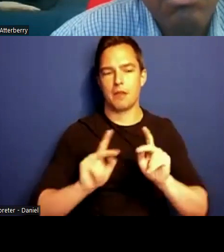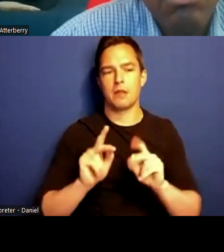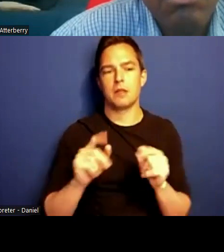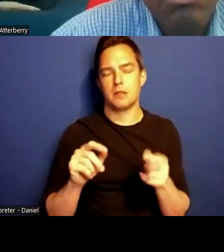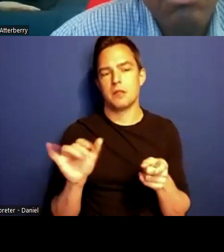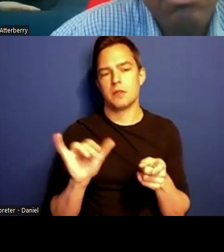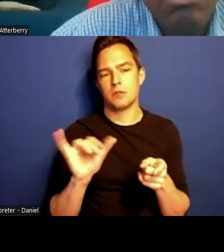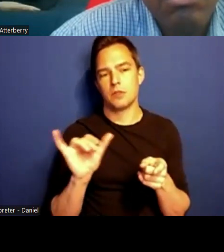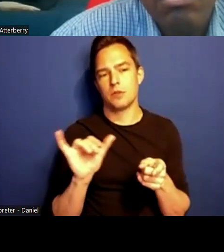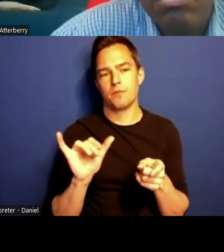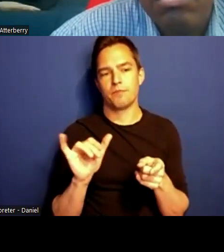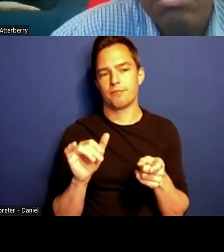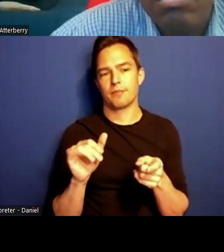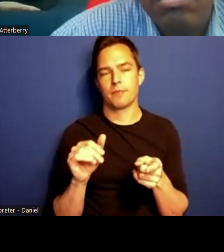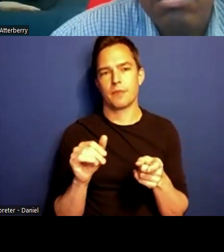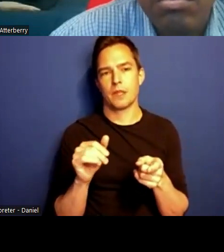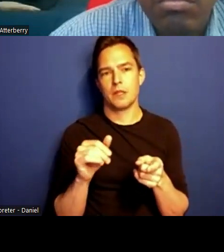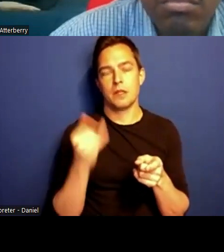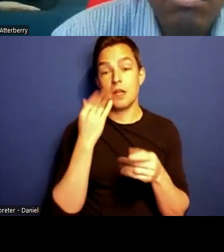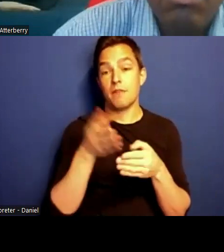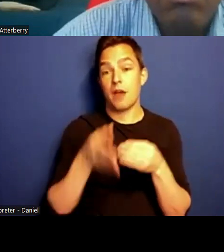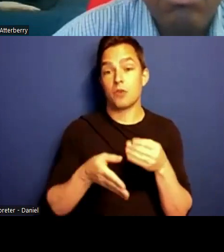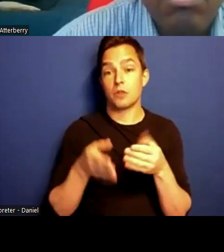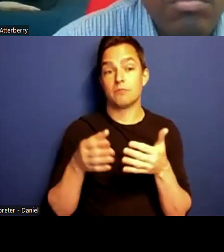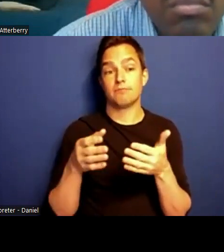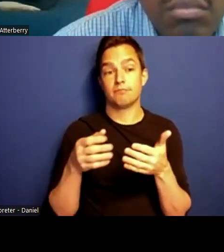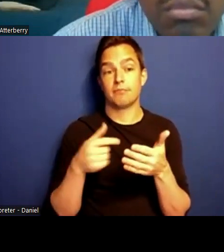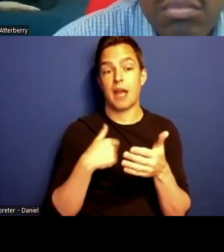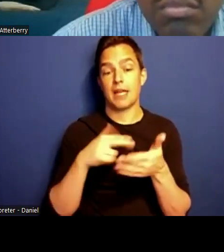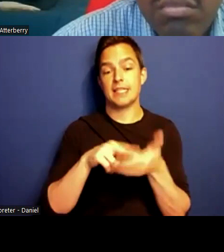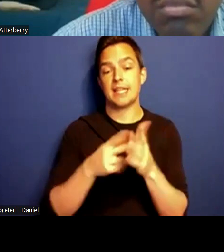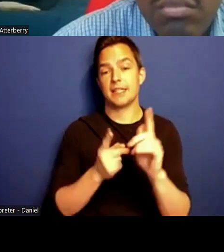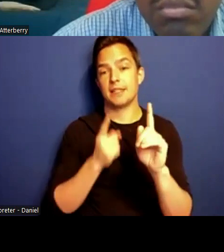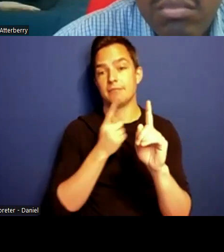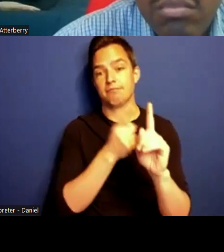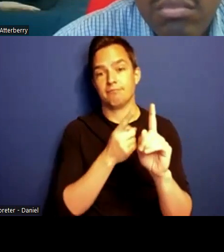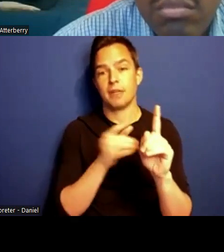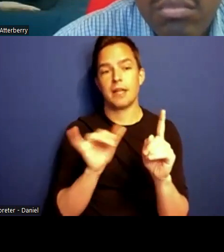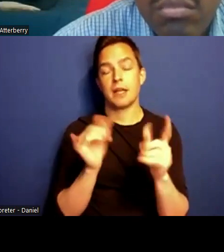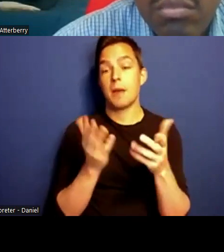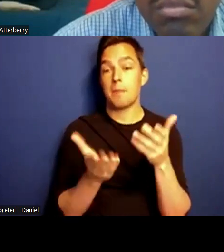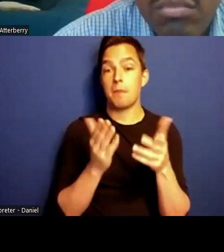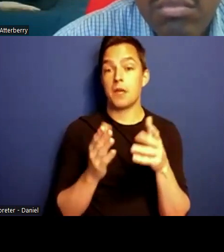happen. So even if, you know, the outcome I have intended, such as maybe it is a joining